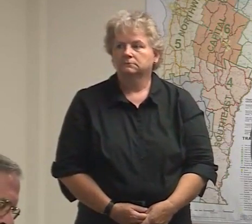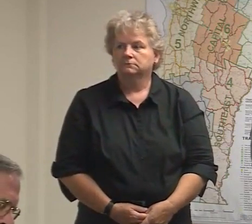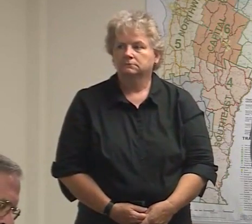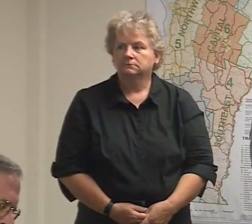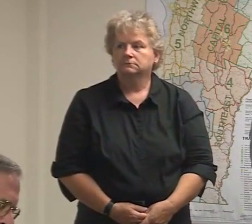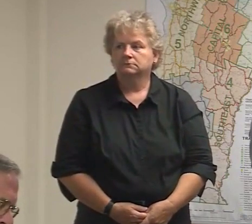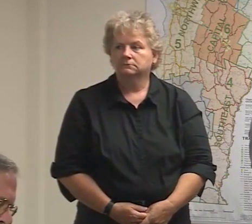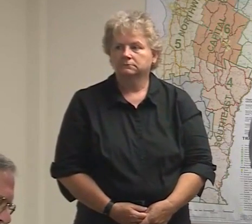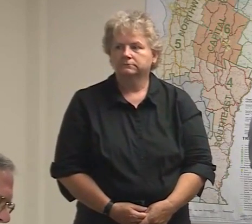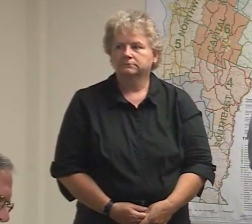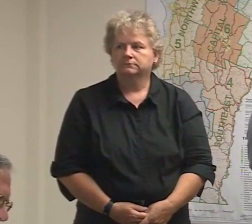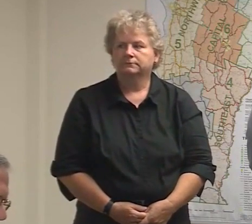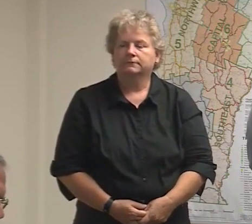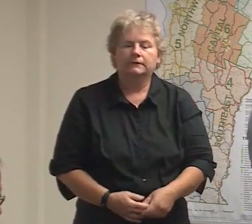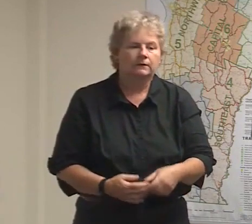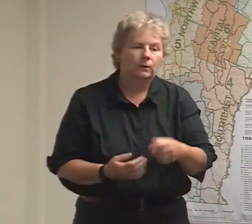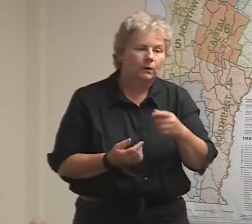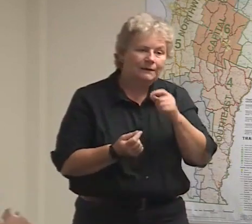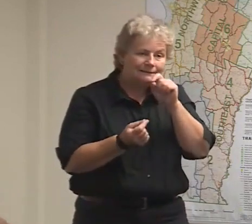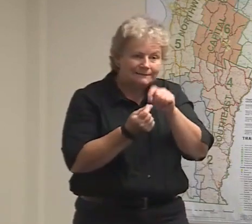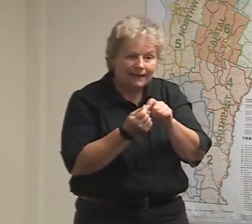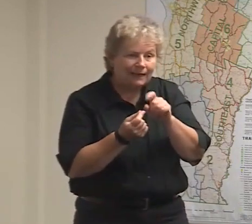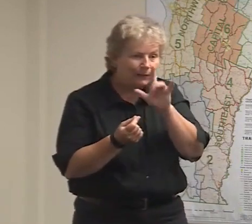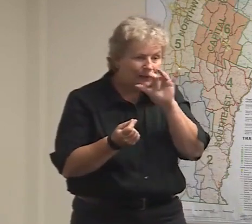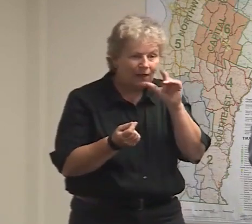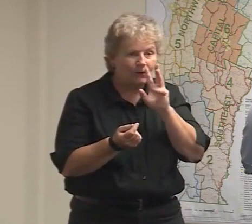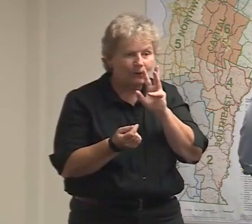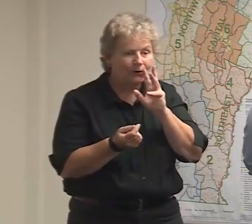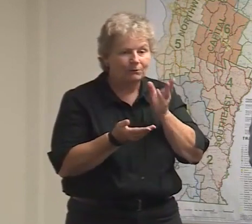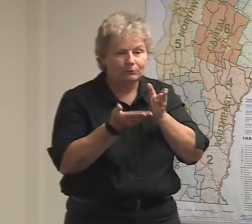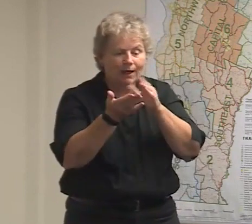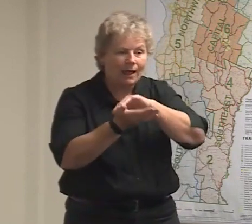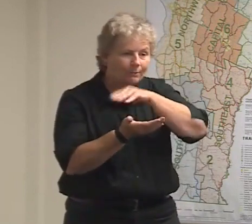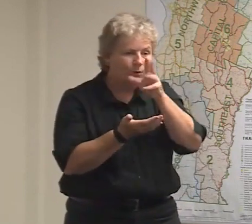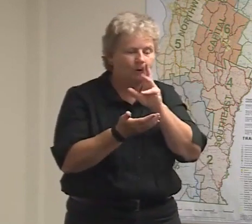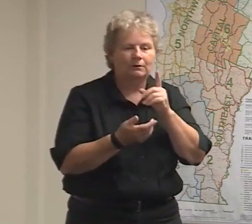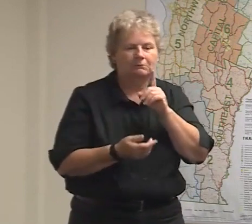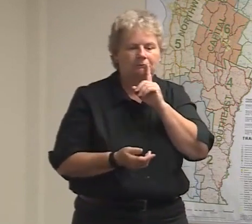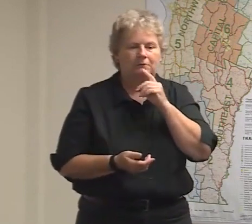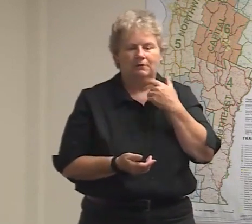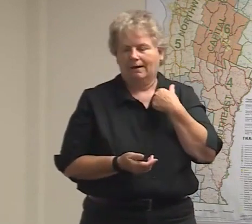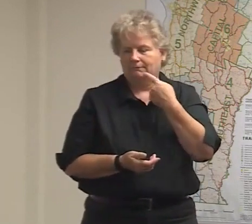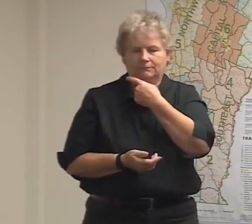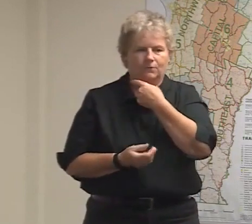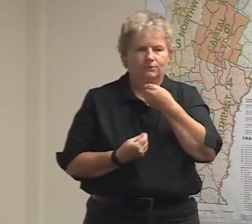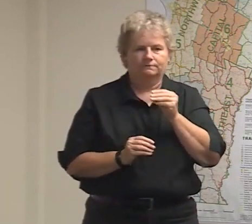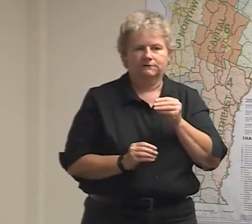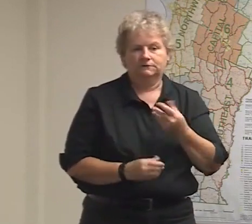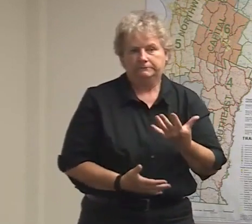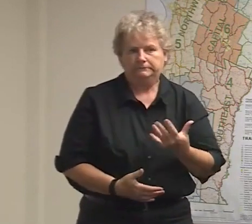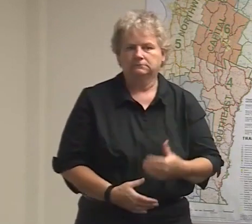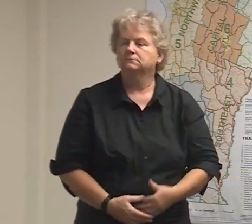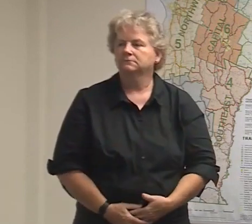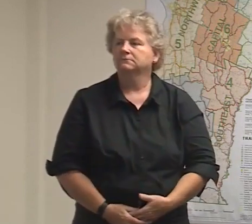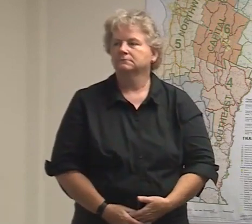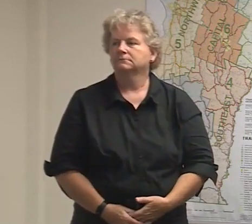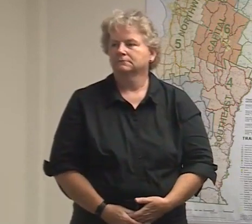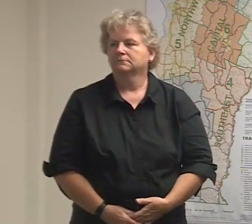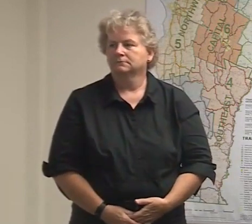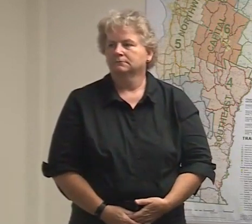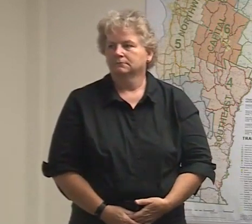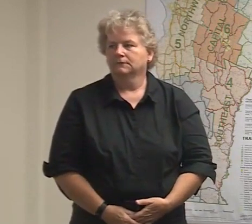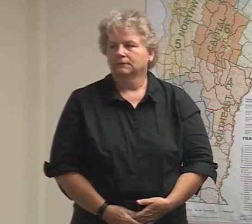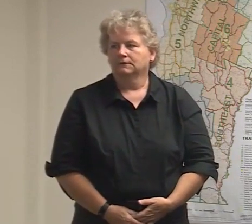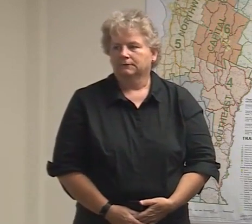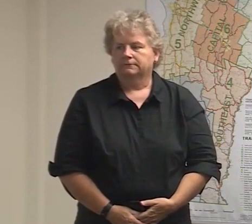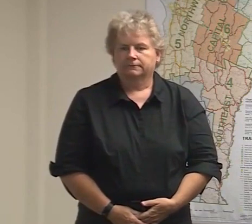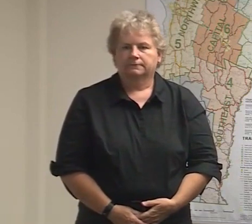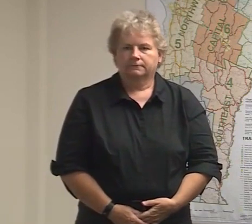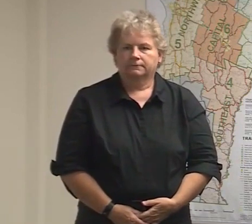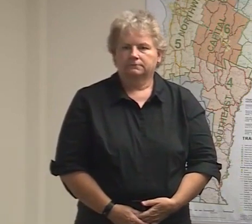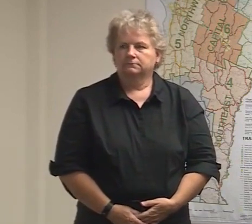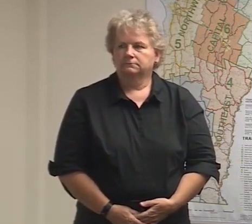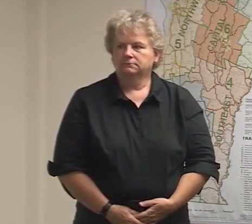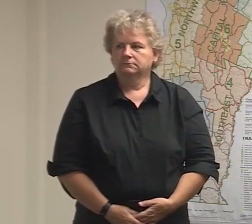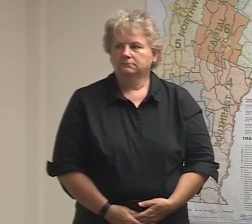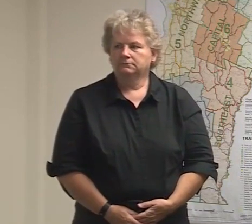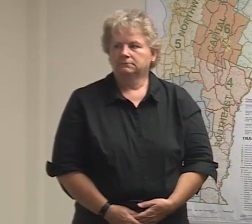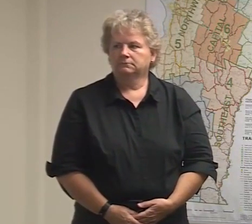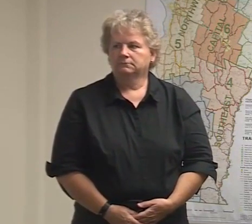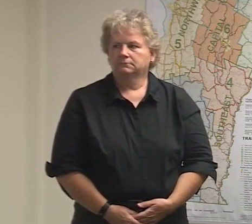THE SPECIFIC DETAILS, I DON’T HAVE THE SPECIFIC DETAILS OF EXACTLY WHAT WE DEPLOYED, BUT THAT WAS THE IDEA TO AUGMENT THEIR NO DRINK ORDER FOR THE HOSPITAL.